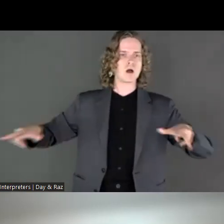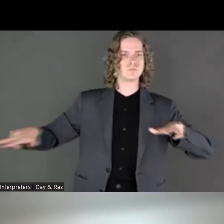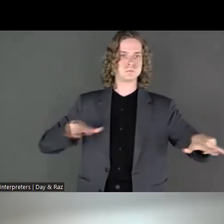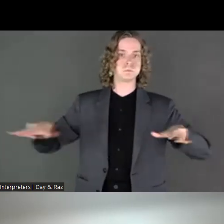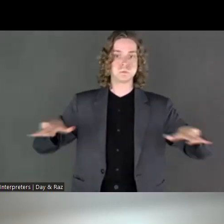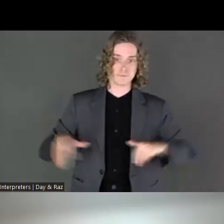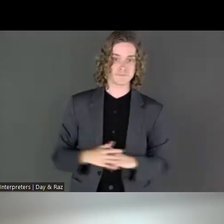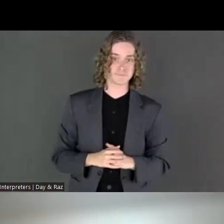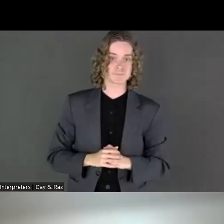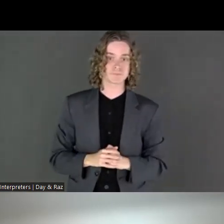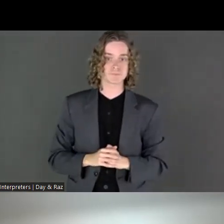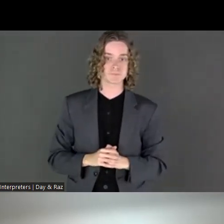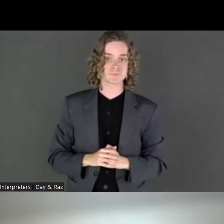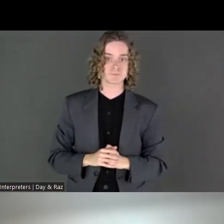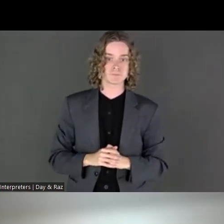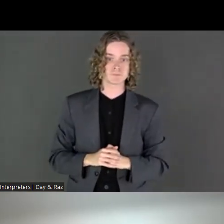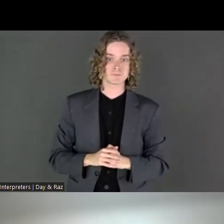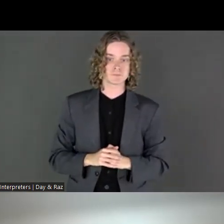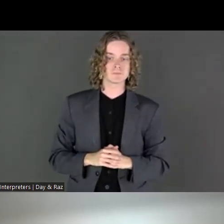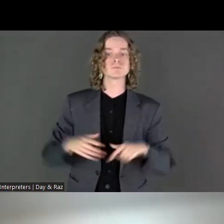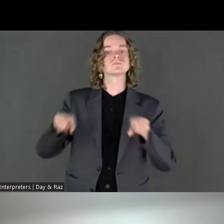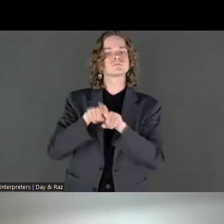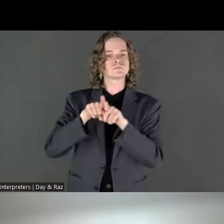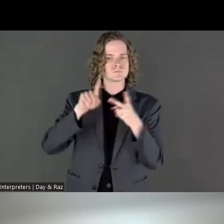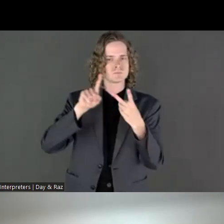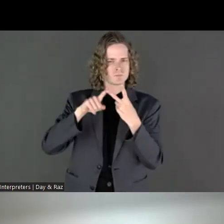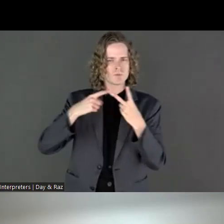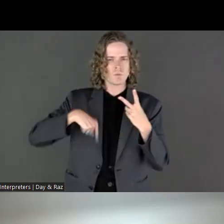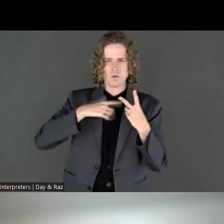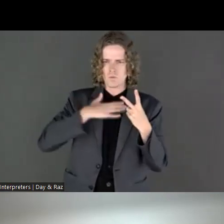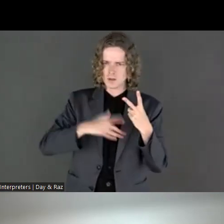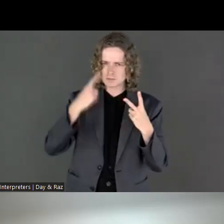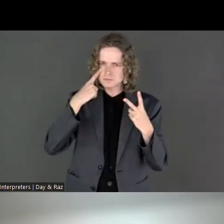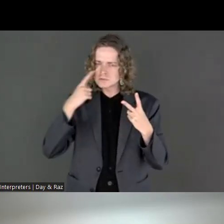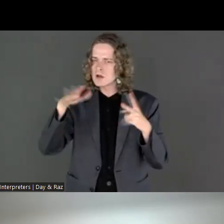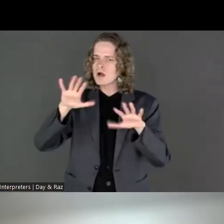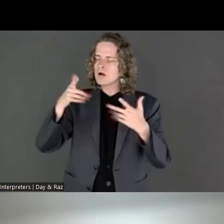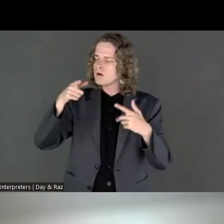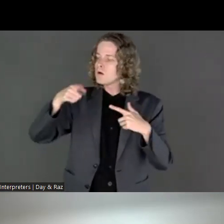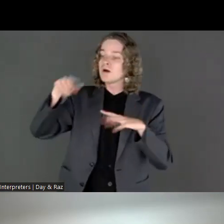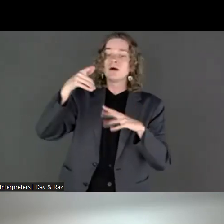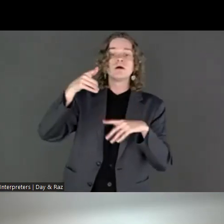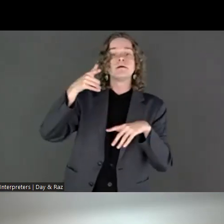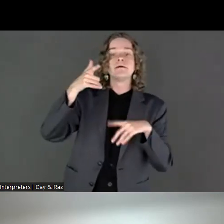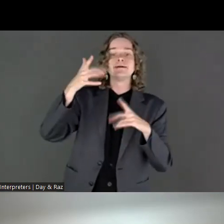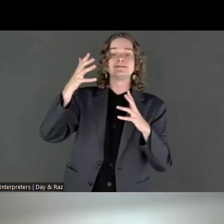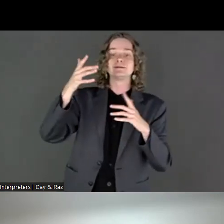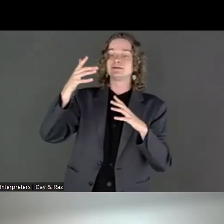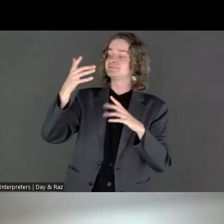in terms of the advancing of overhead cost to local actors. This is critical, because for once